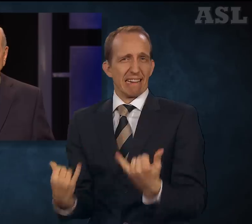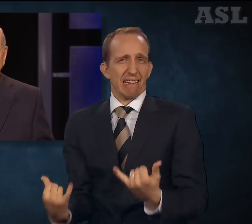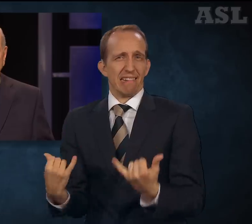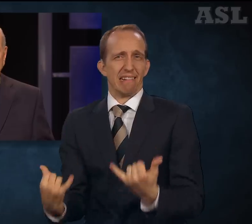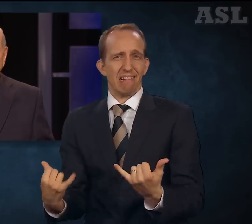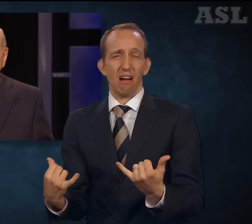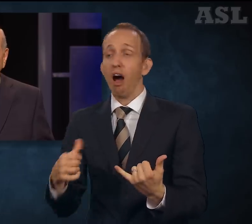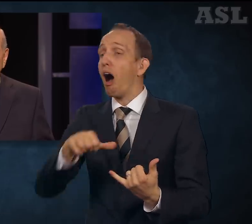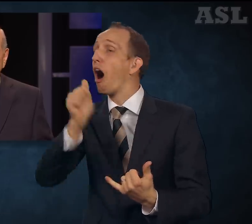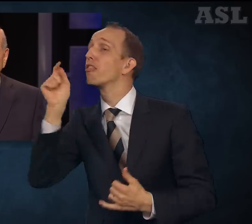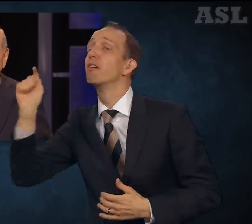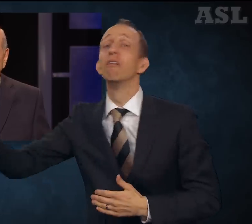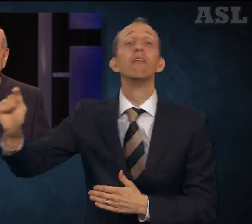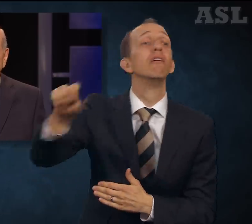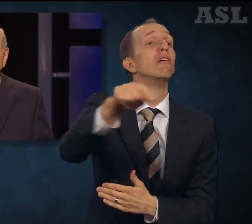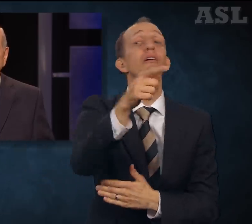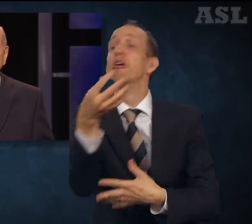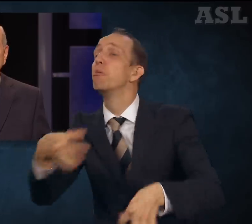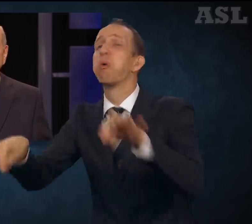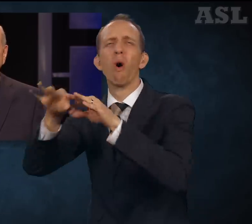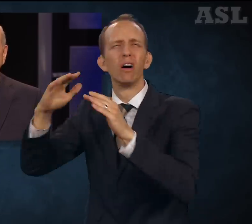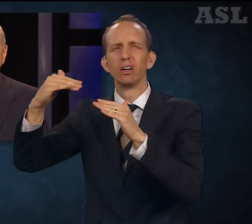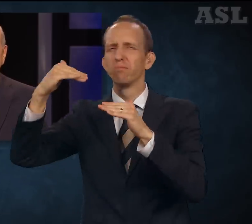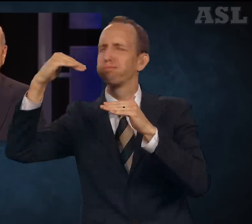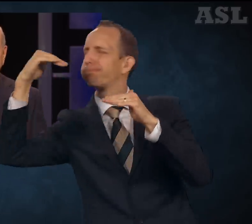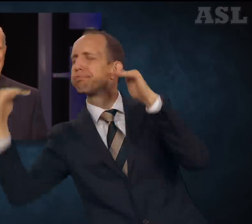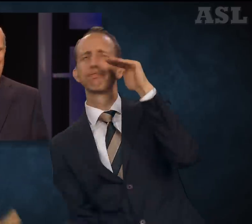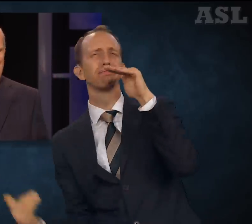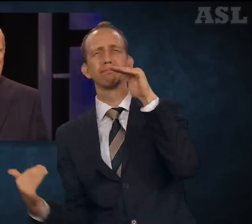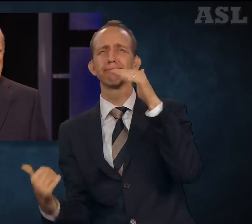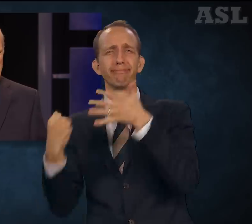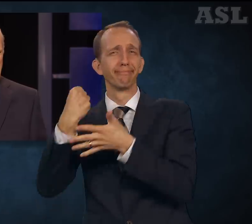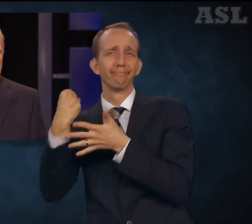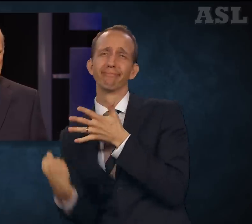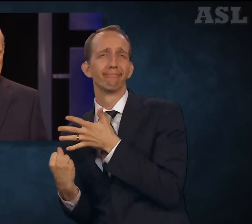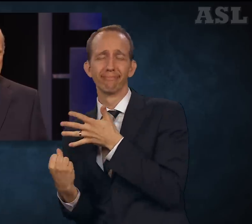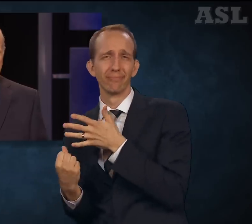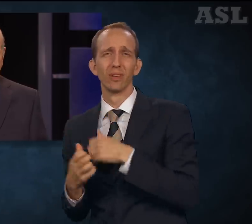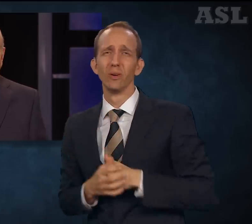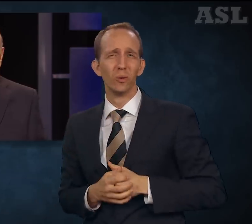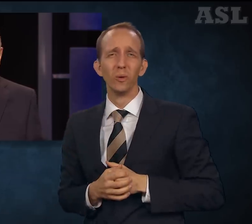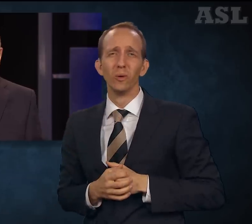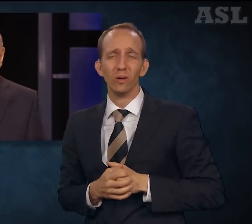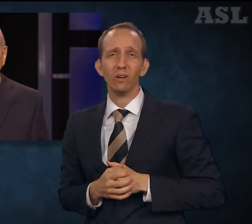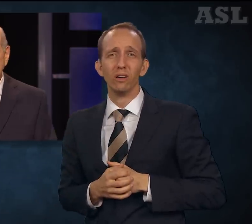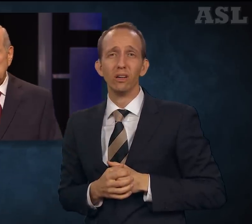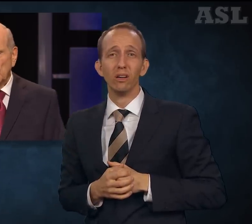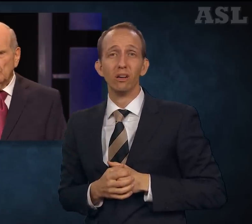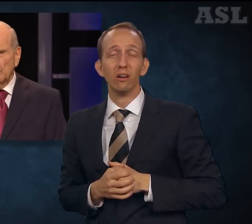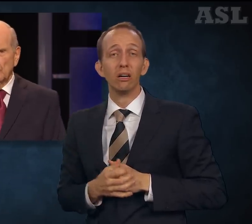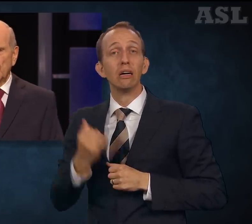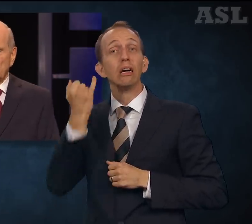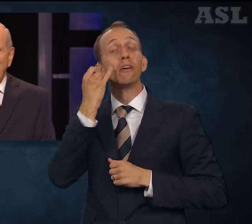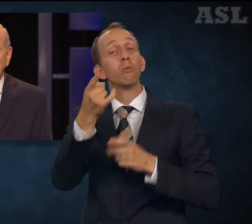MAGNITUDE, NOTHING ELSE COMPARES IN IMPORTANCE,